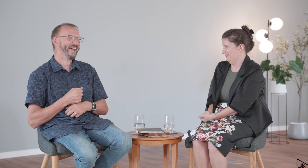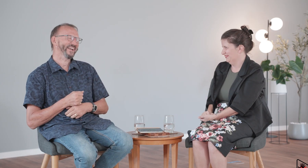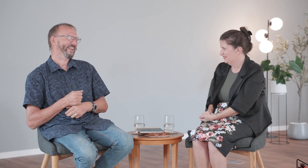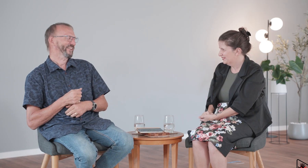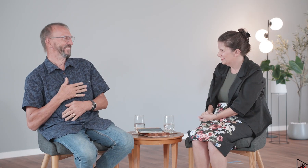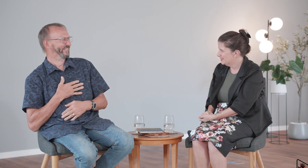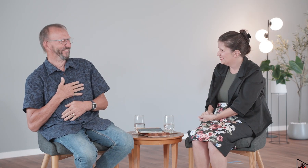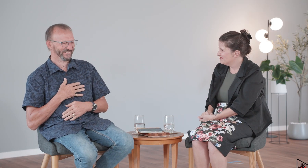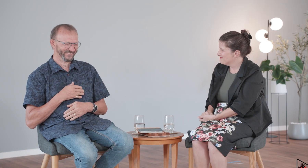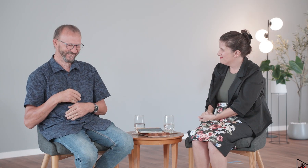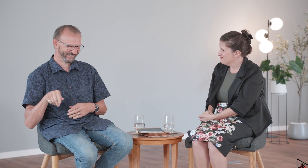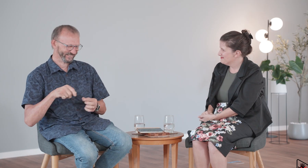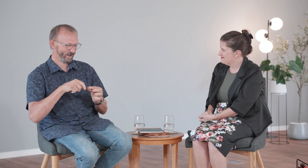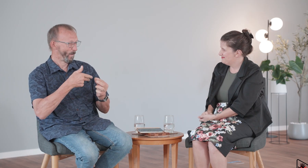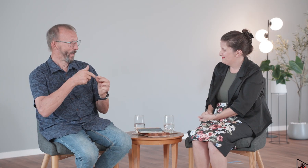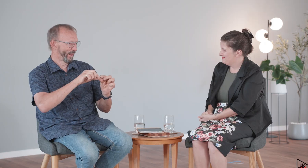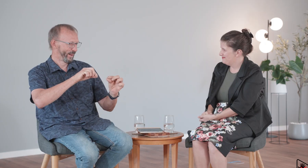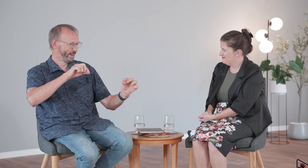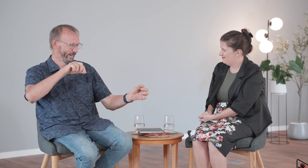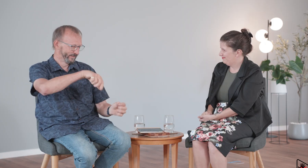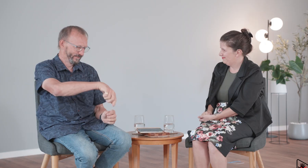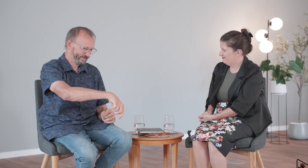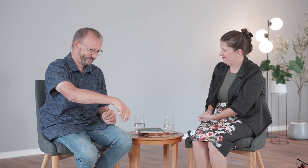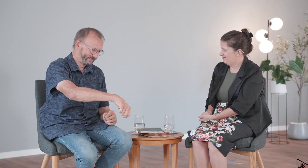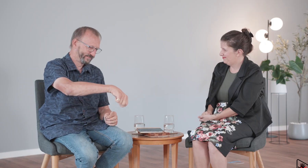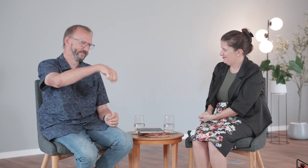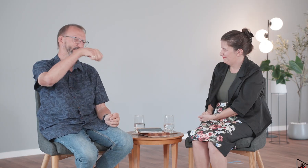horn was going off. Everyone was looking at me. I thought they really do like this